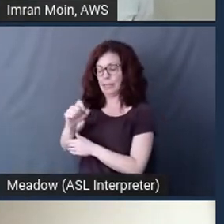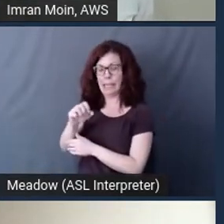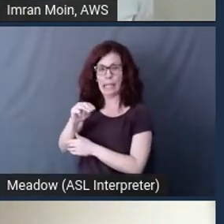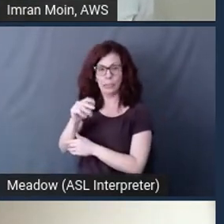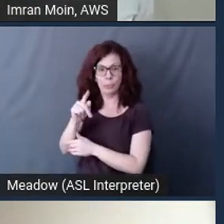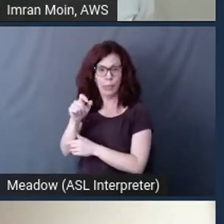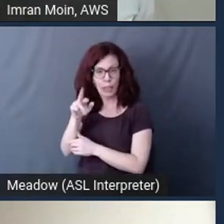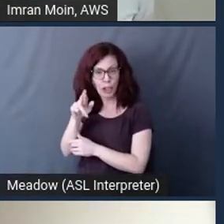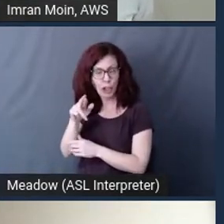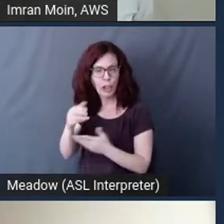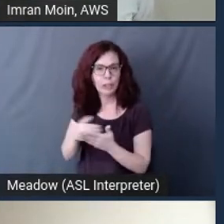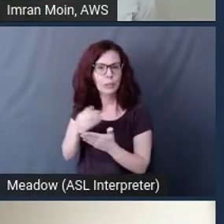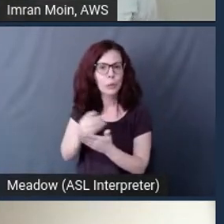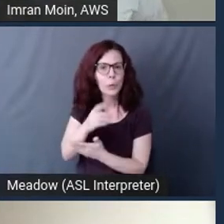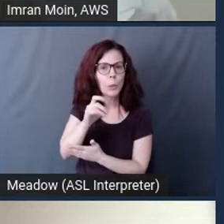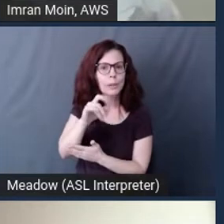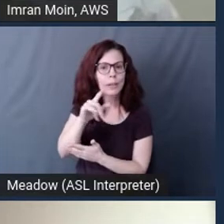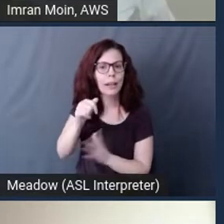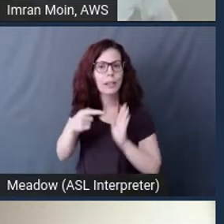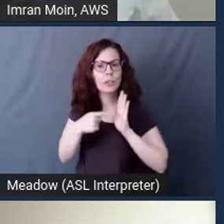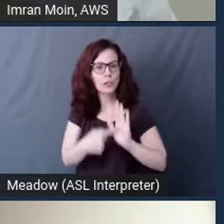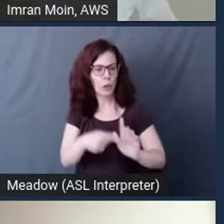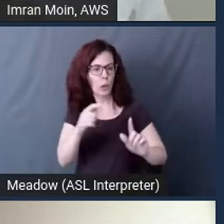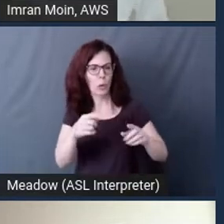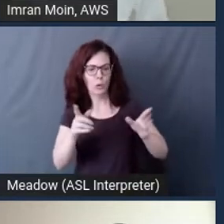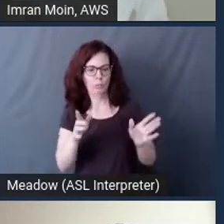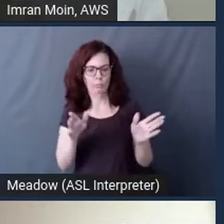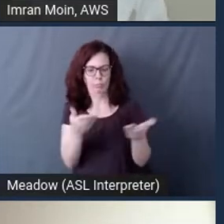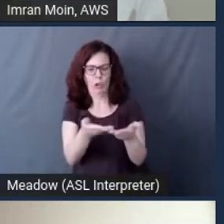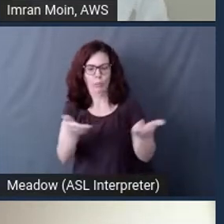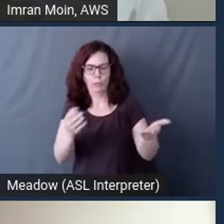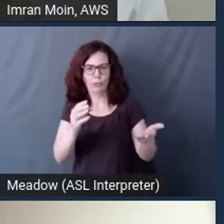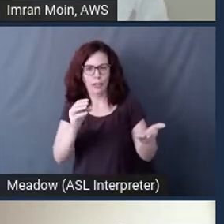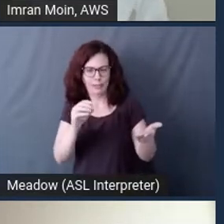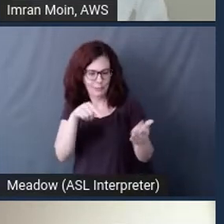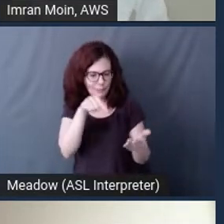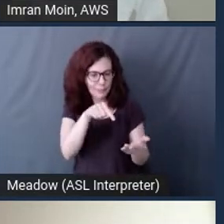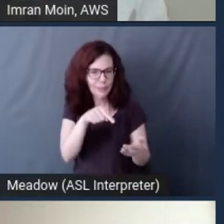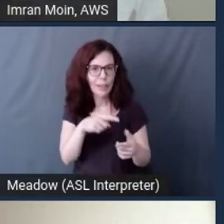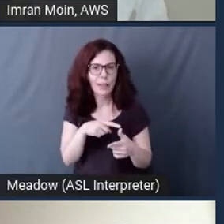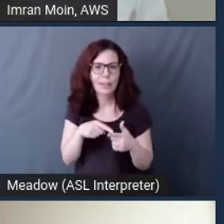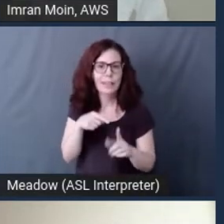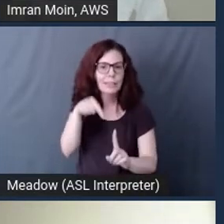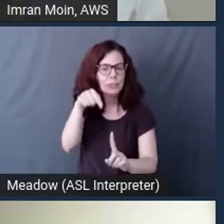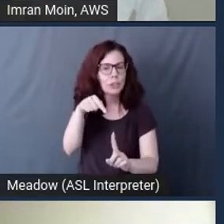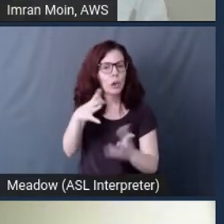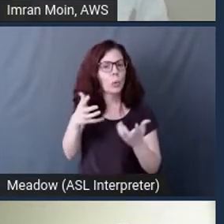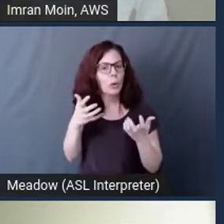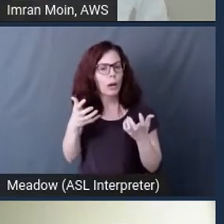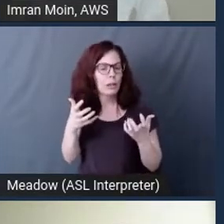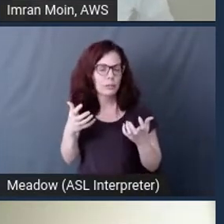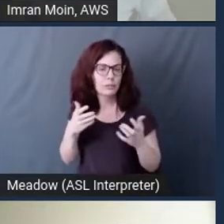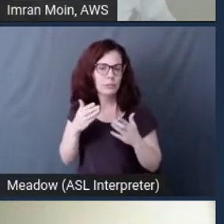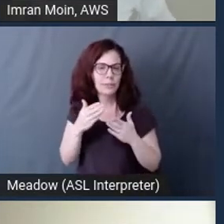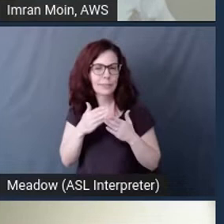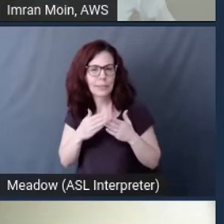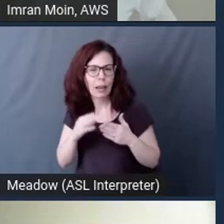that shows that object, and then of course, at that point you want to have start, you want to have some level of machine learning experience